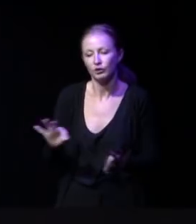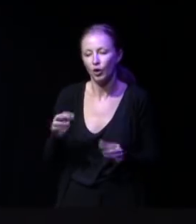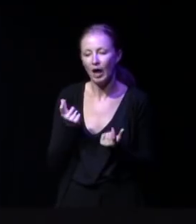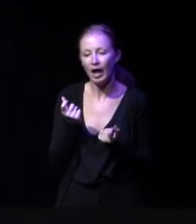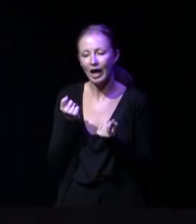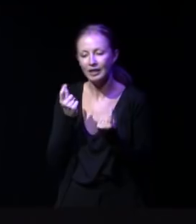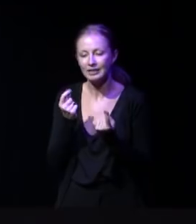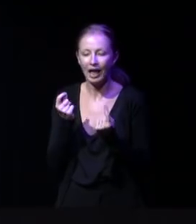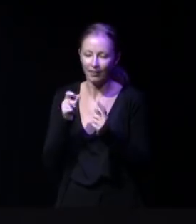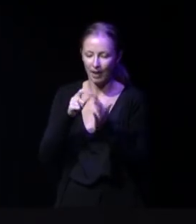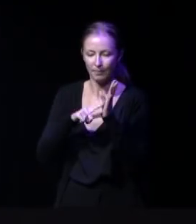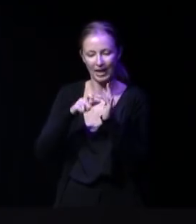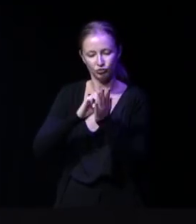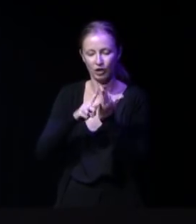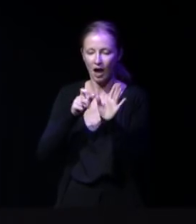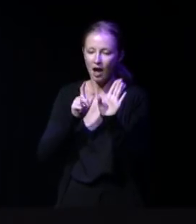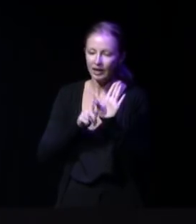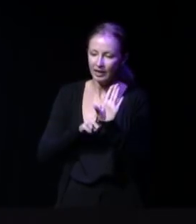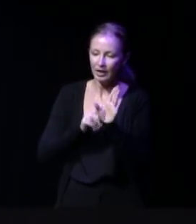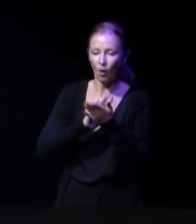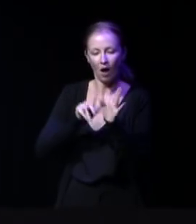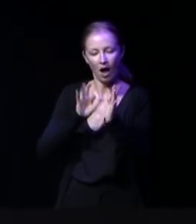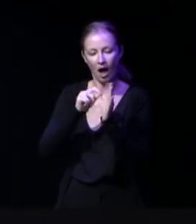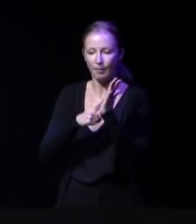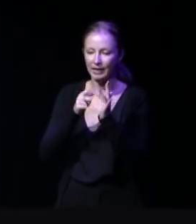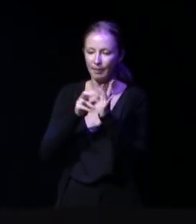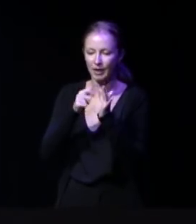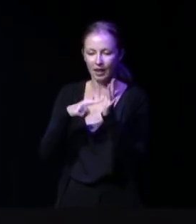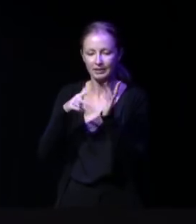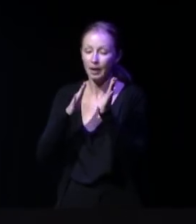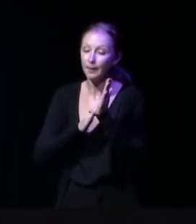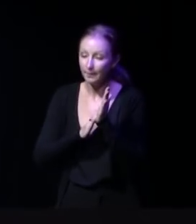that patriarchy, that hyper capitalism, that the whole sort